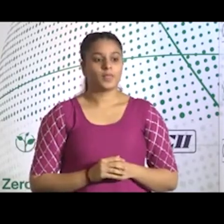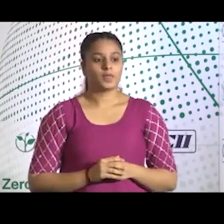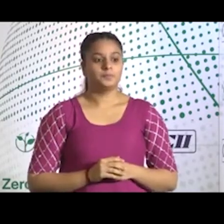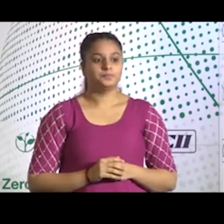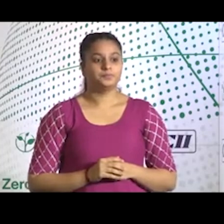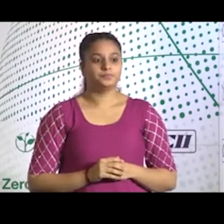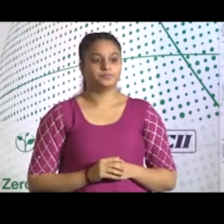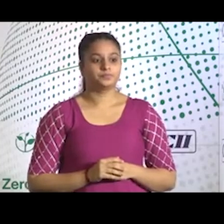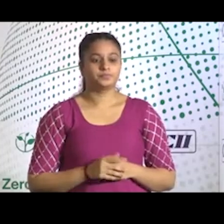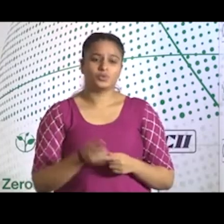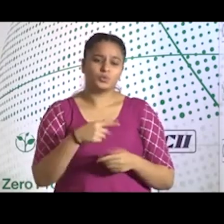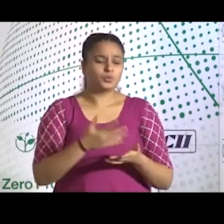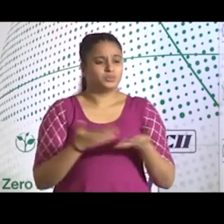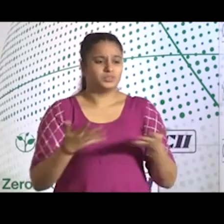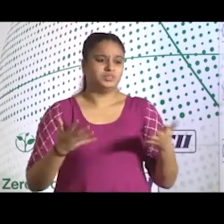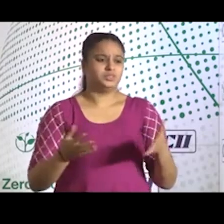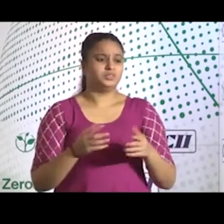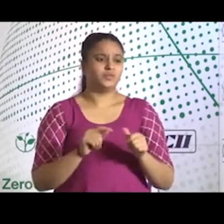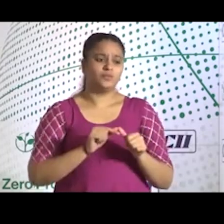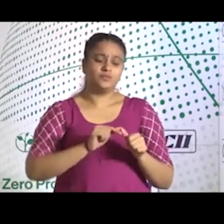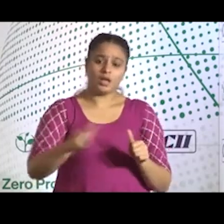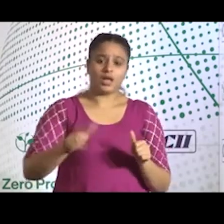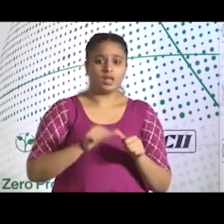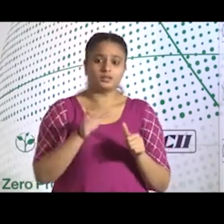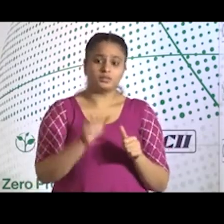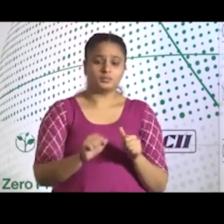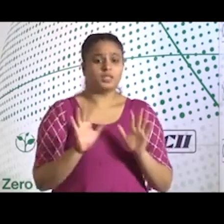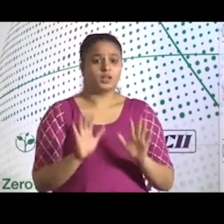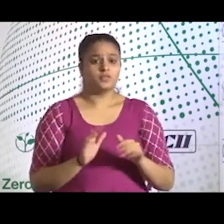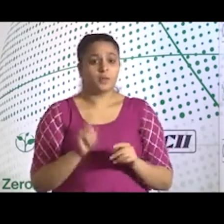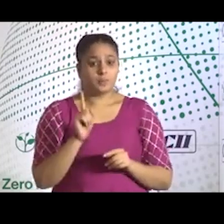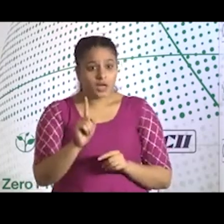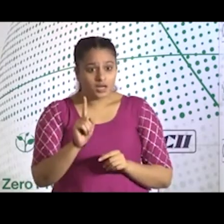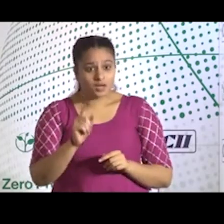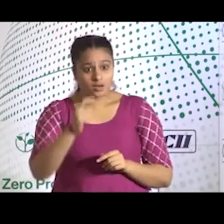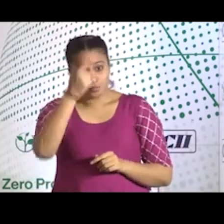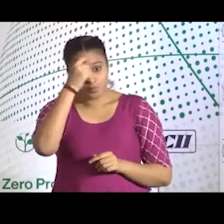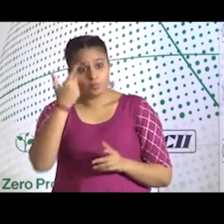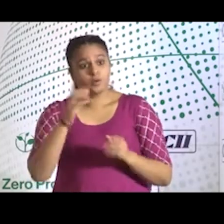They have everything. But the problem that I have is an organization is the software